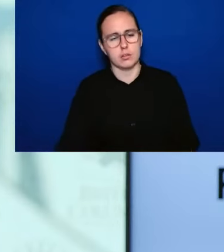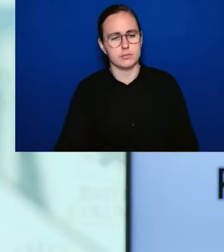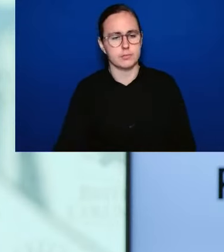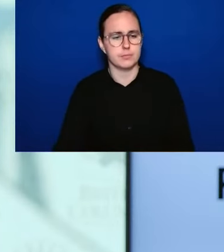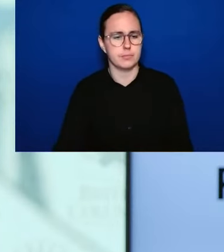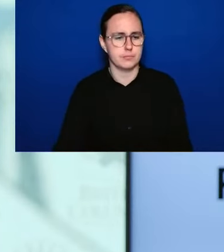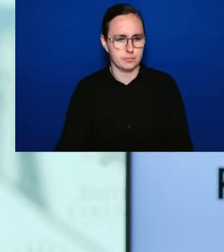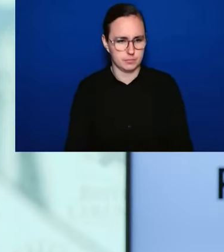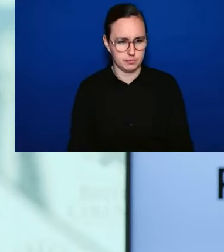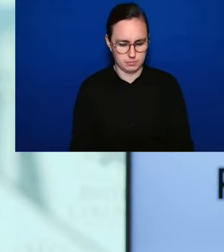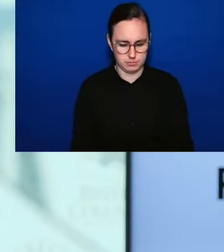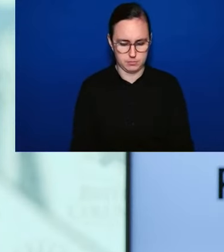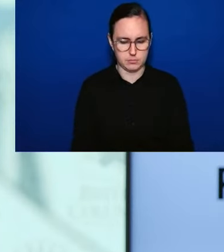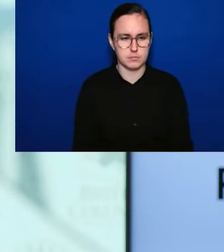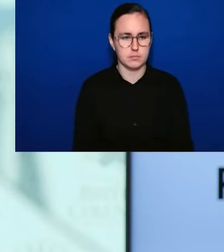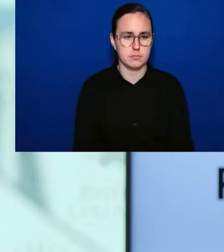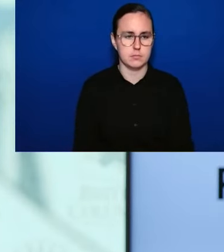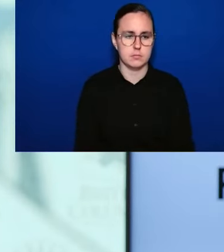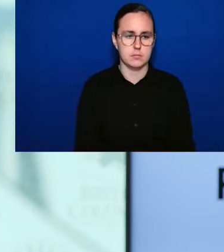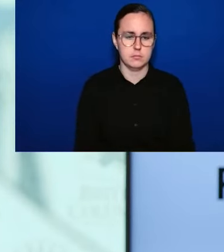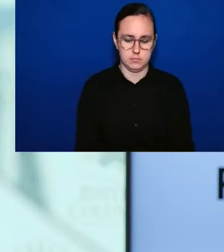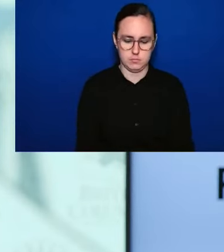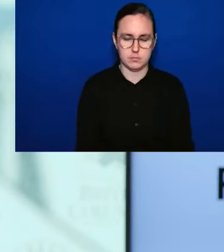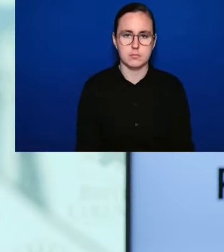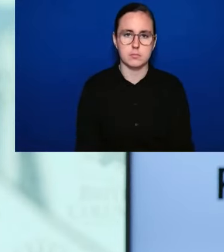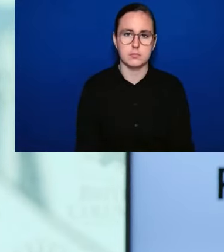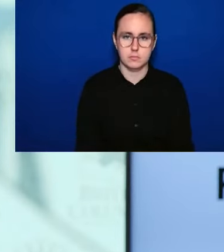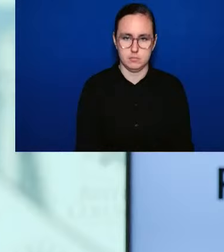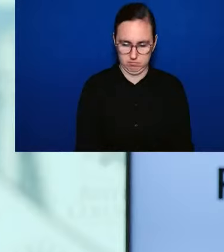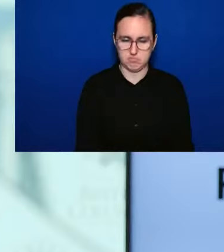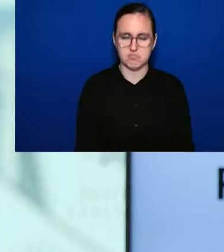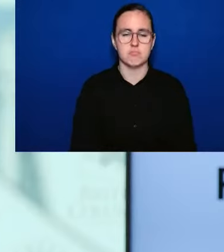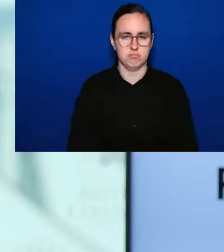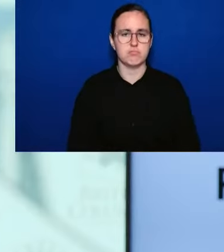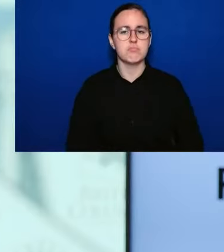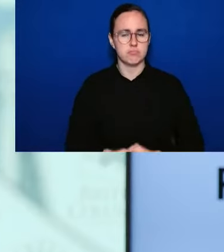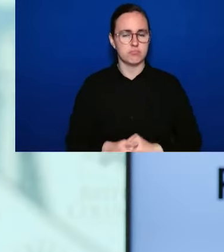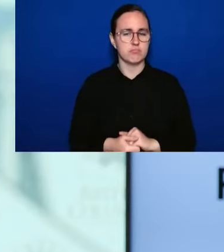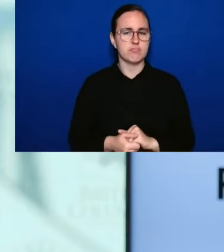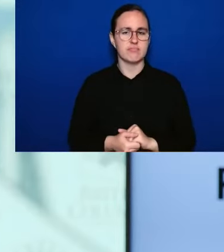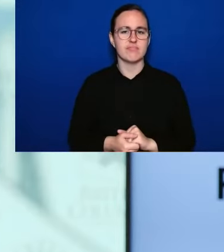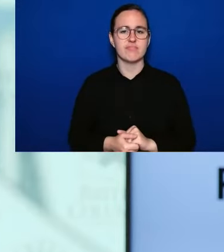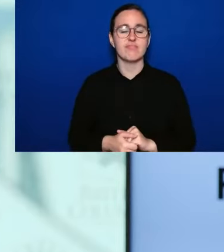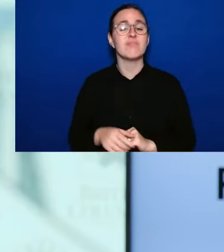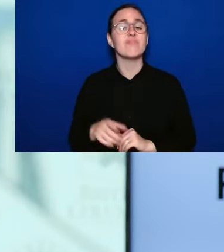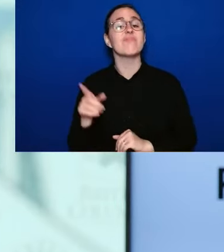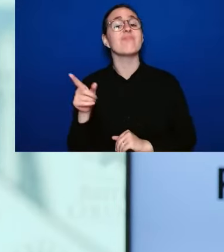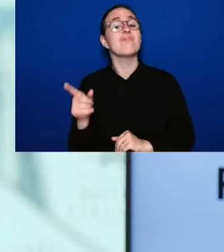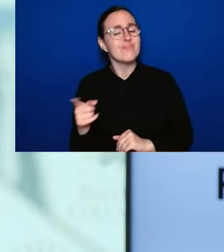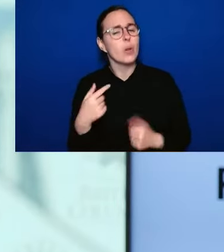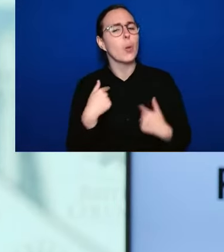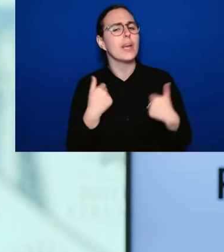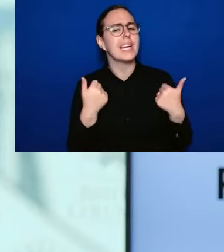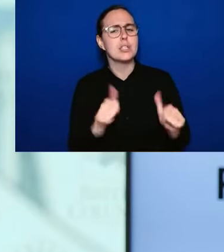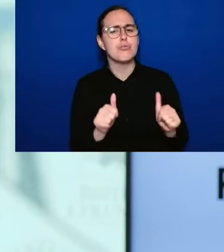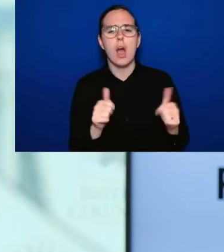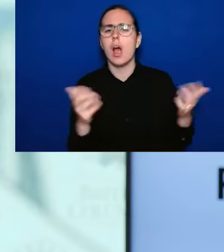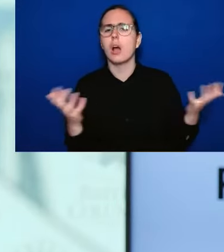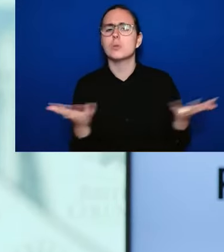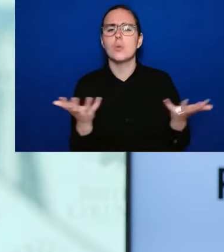have and what we tried to do. Across health authorities- in